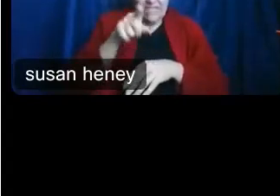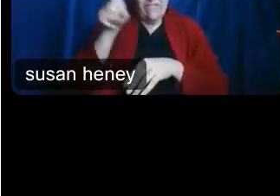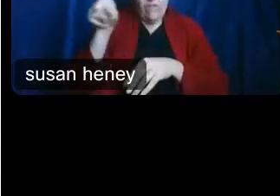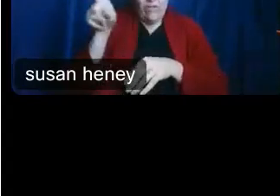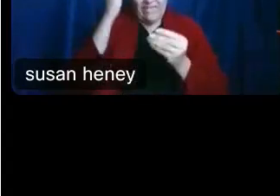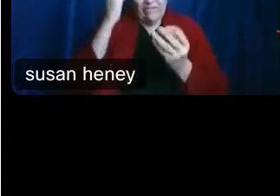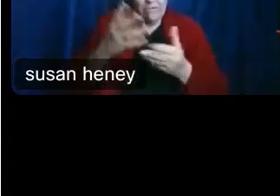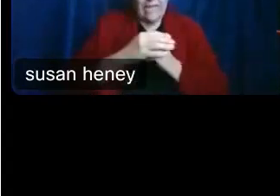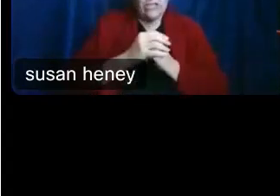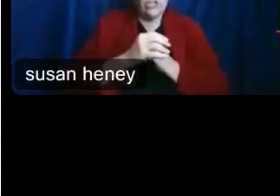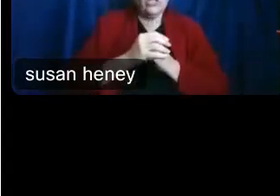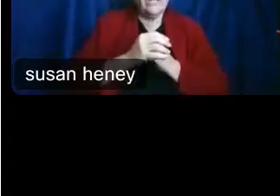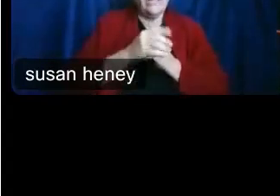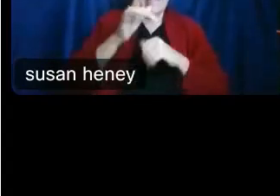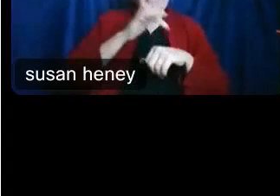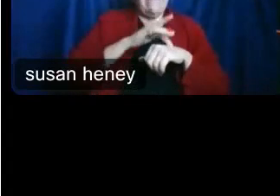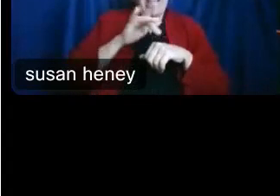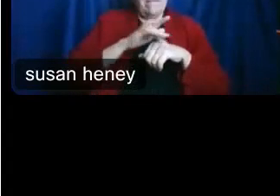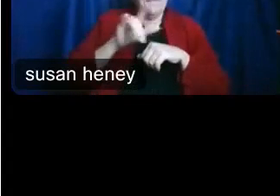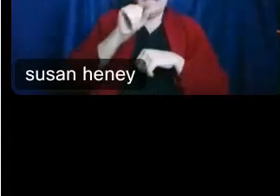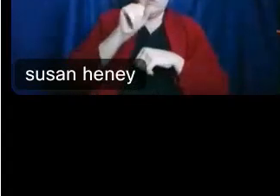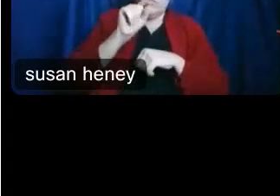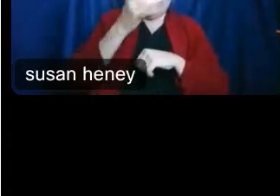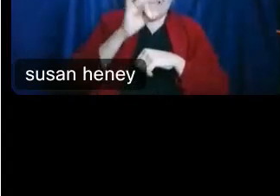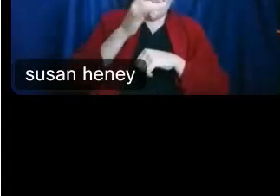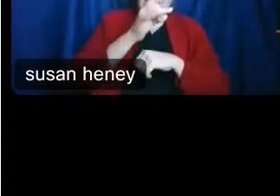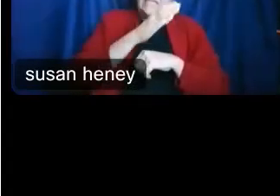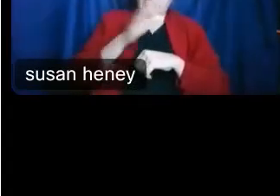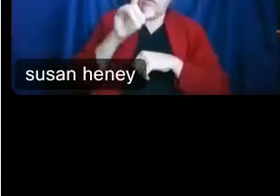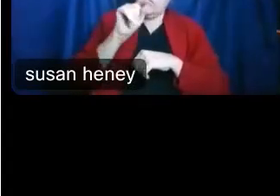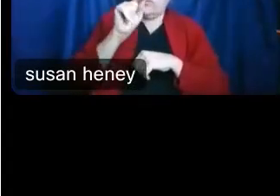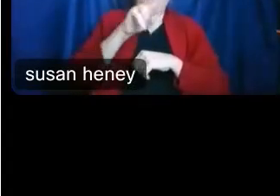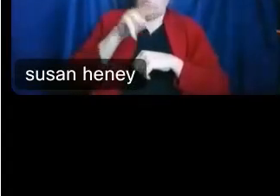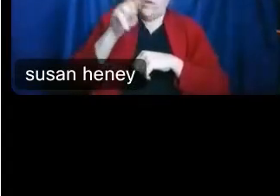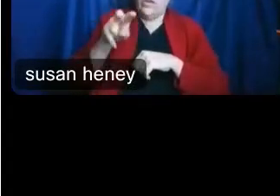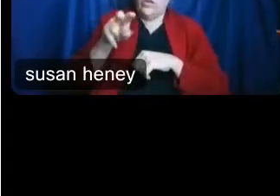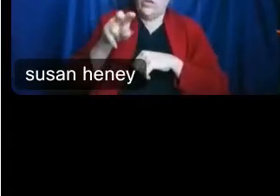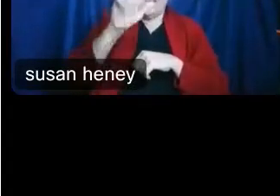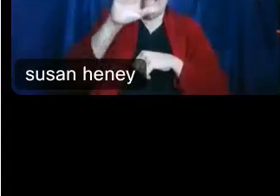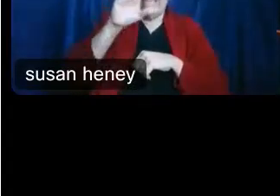are currently available in the 2018 to 2022 ACS 5-year estimates press kit. We'll also